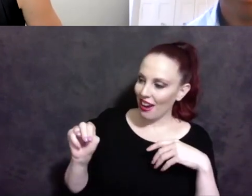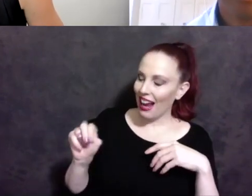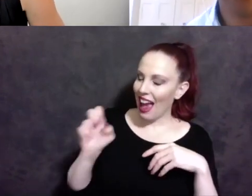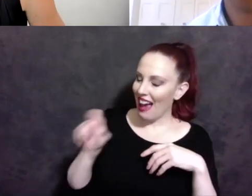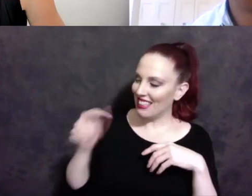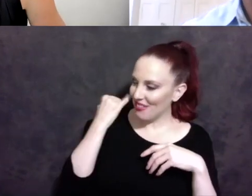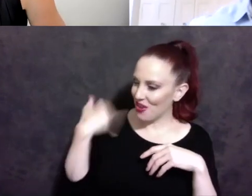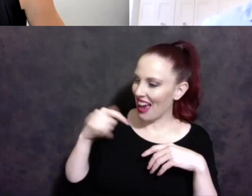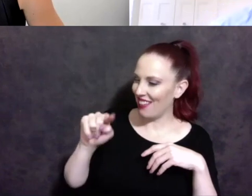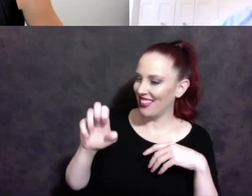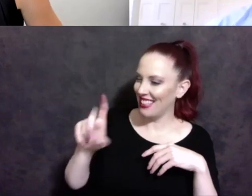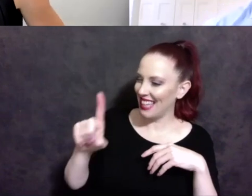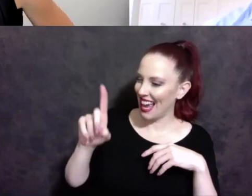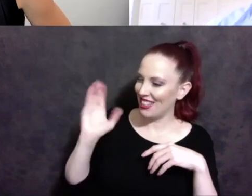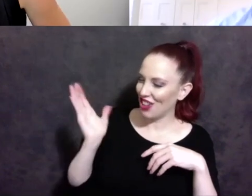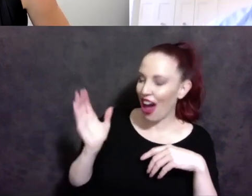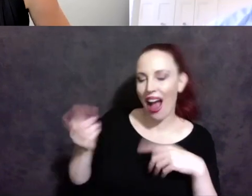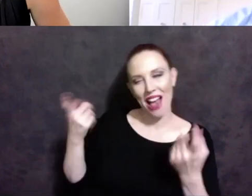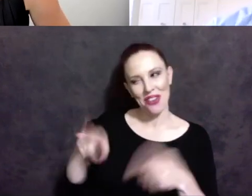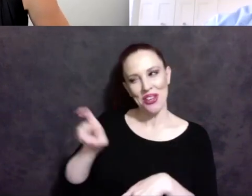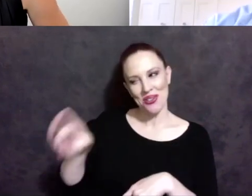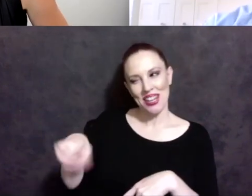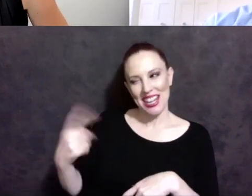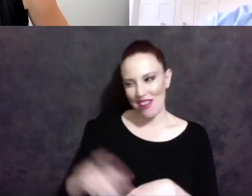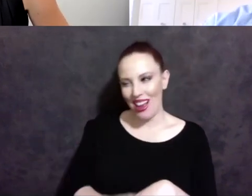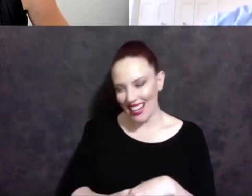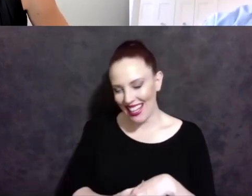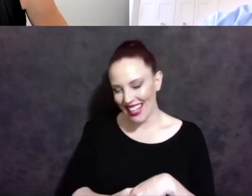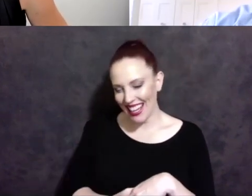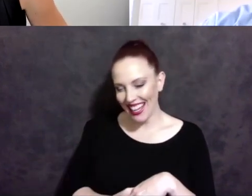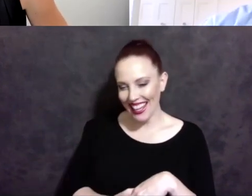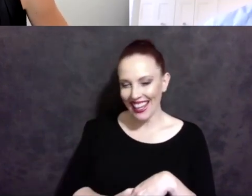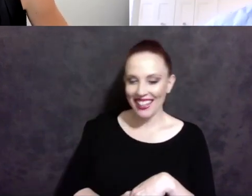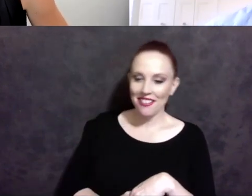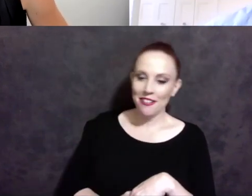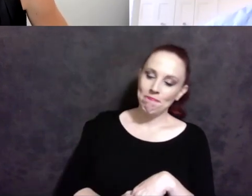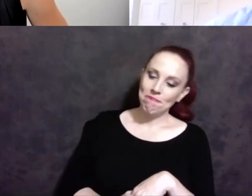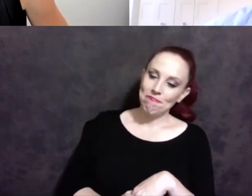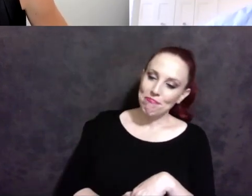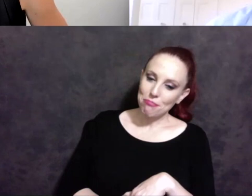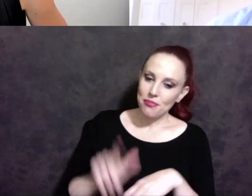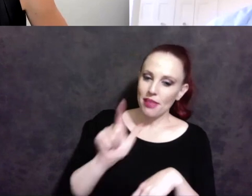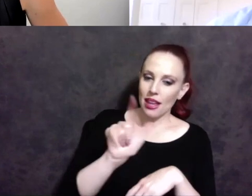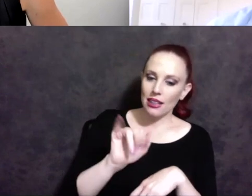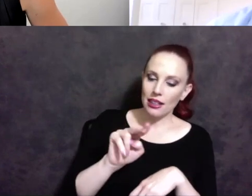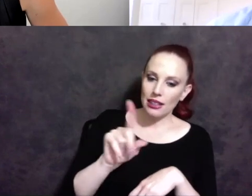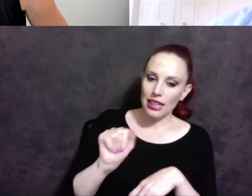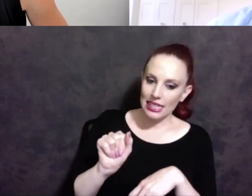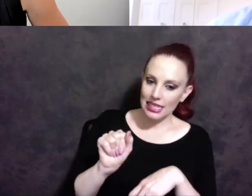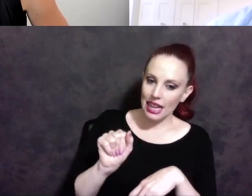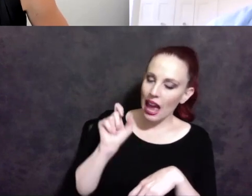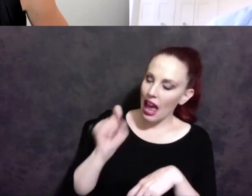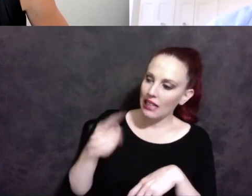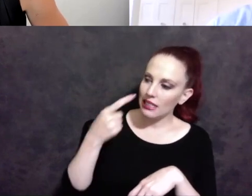I agree. You need one. Linda asks if you could site the study on childhood trauma